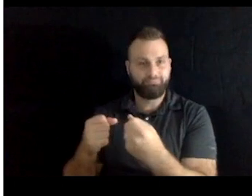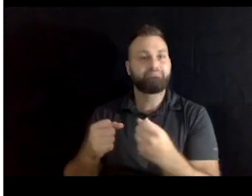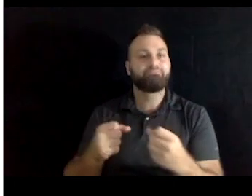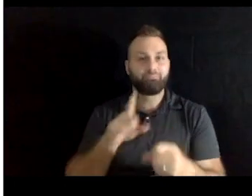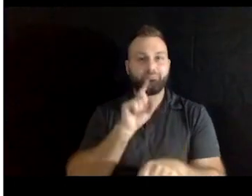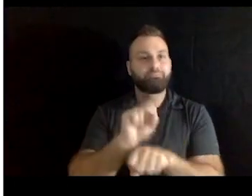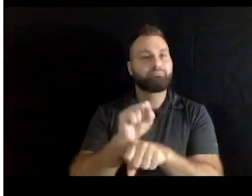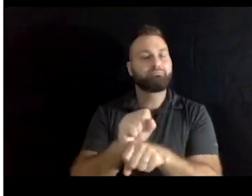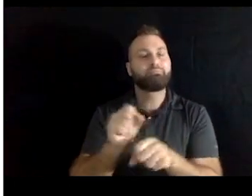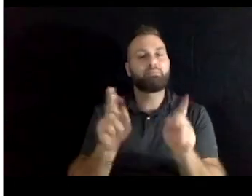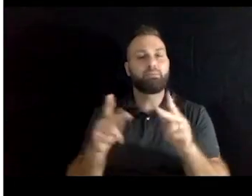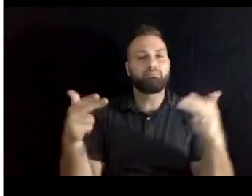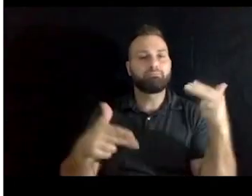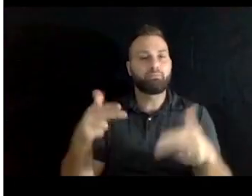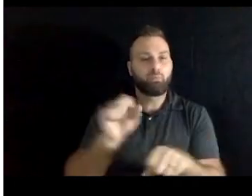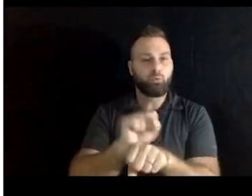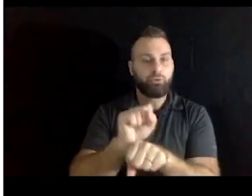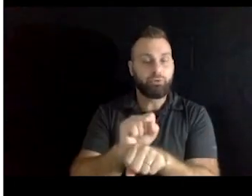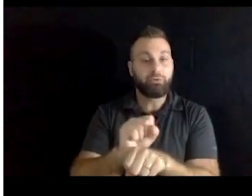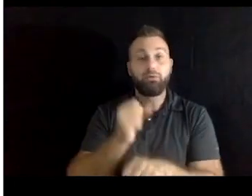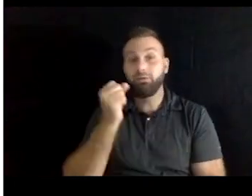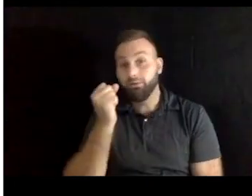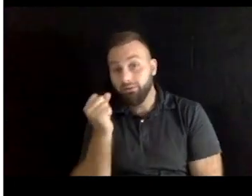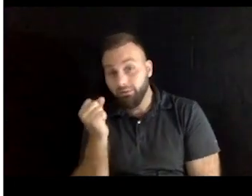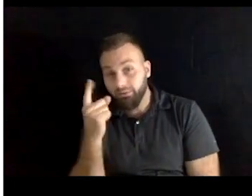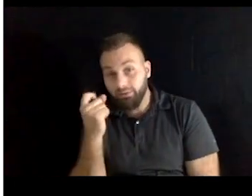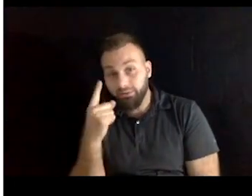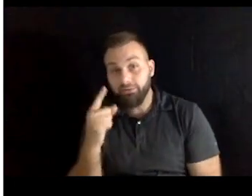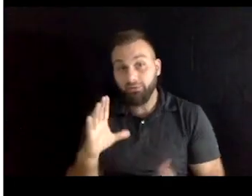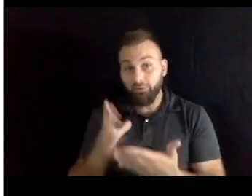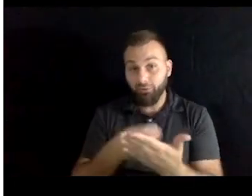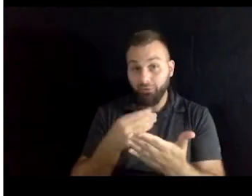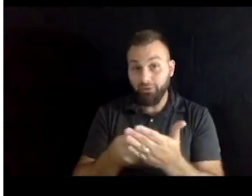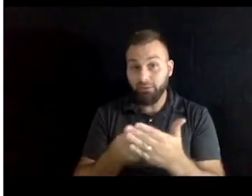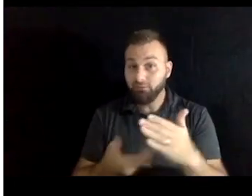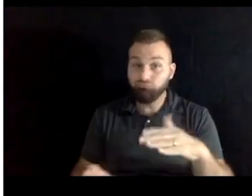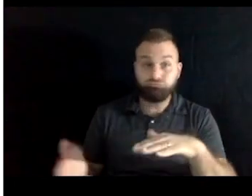there's a big caveat to that, and that the earnings did not increase substantively.